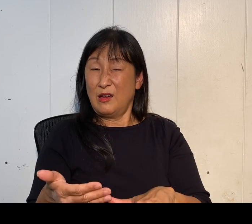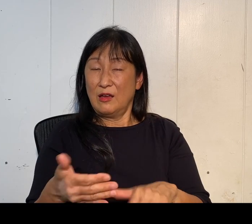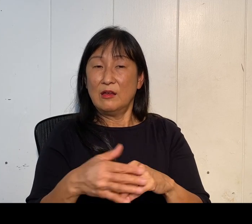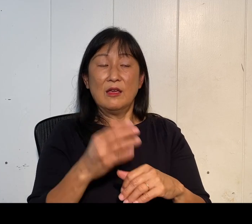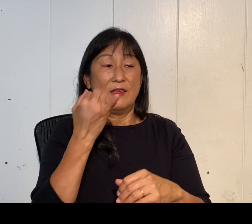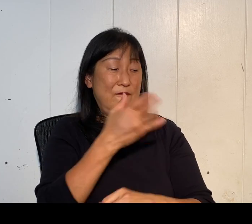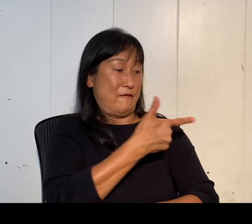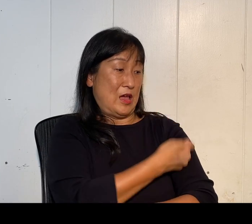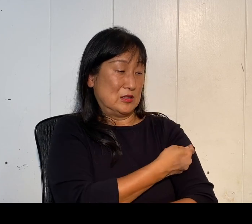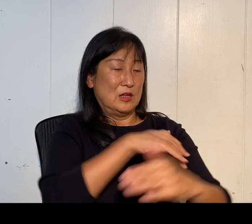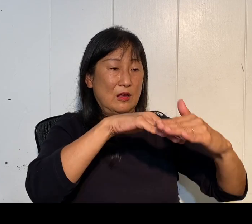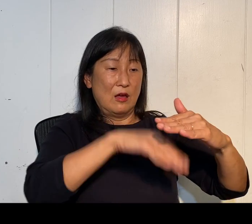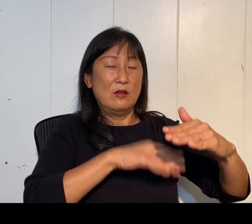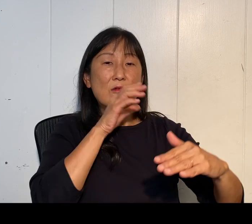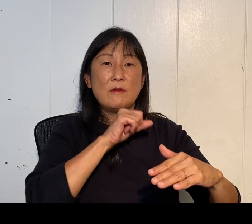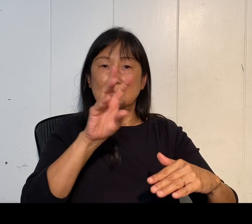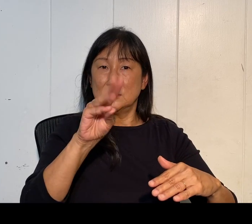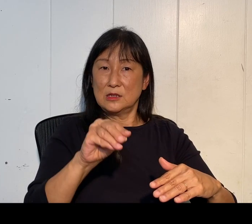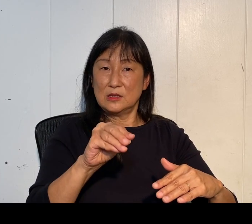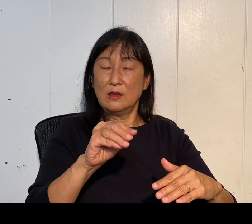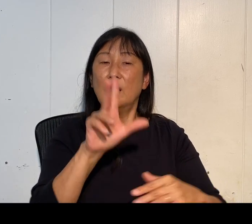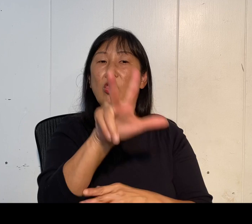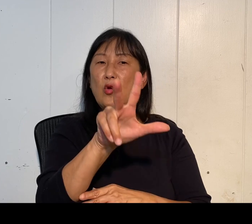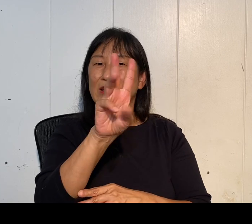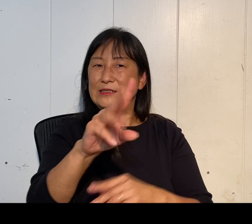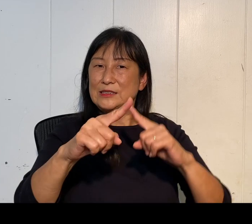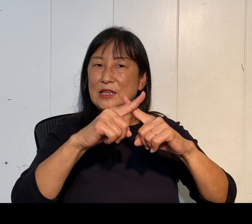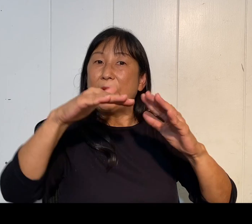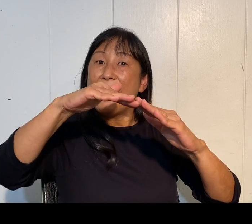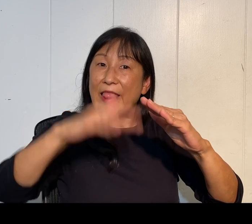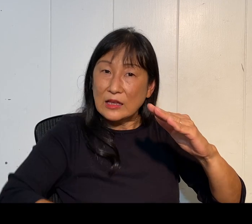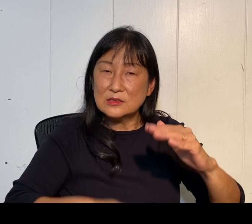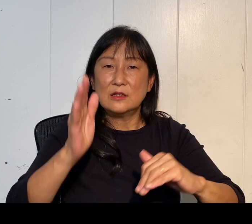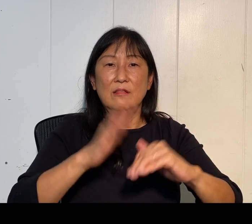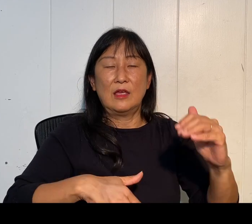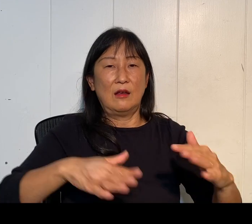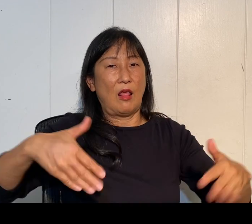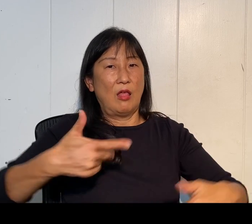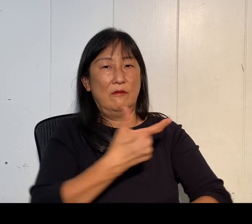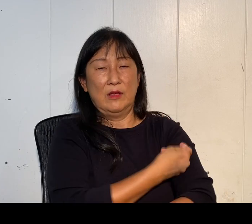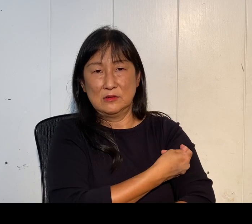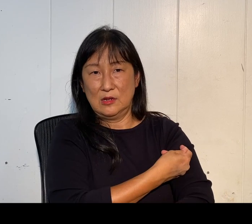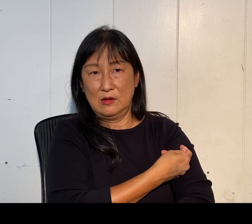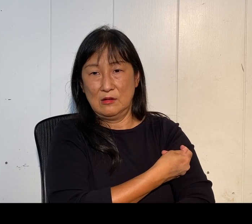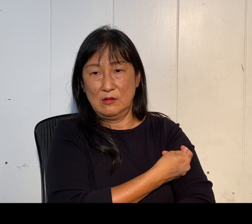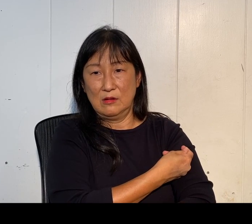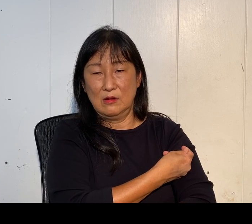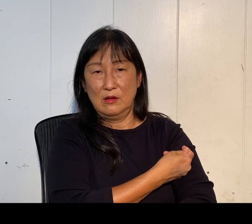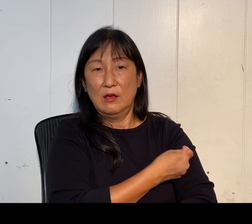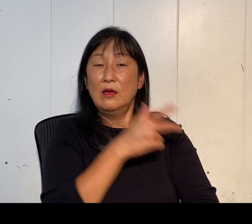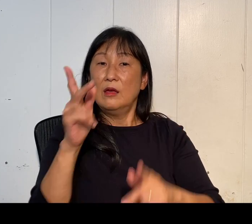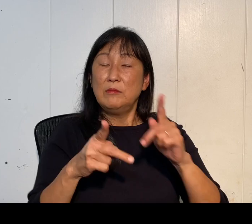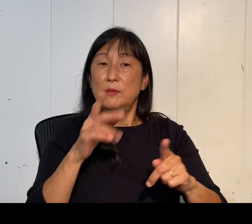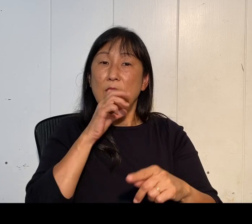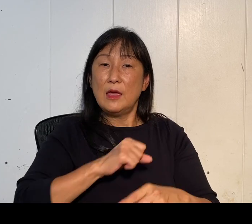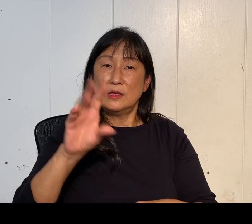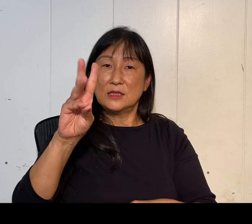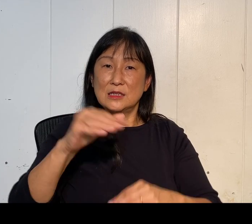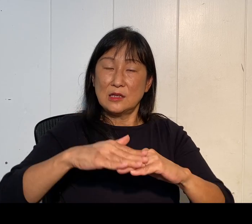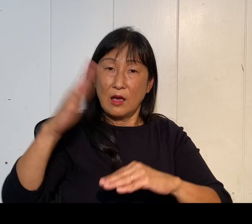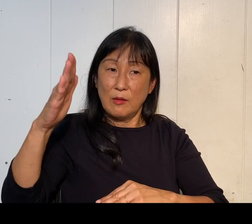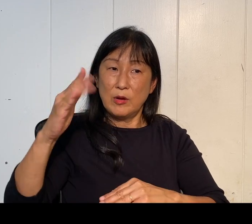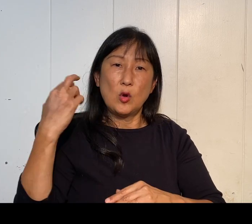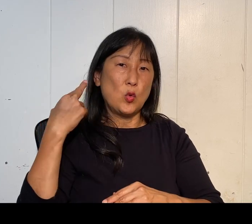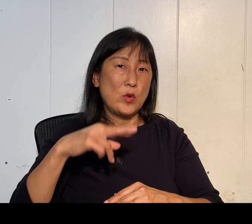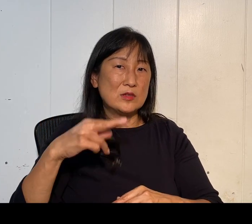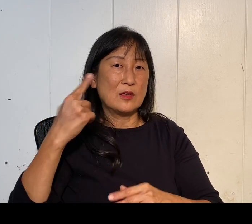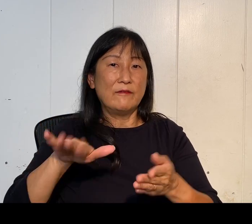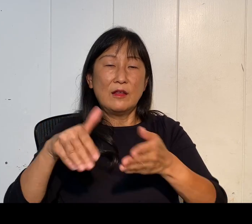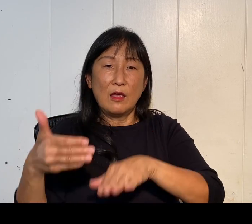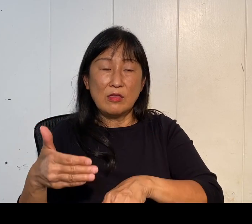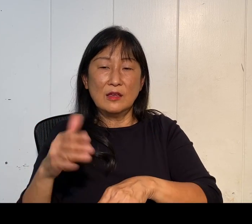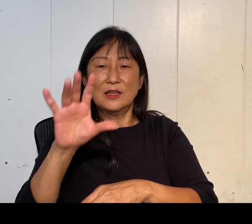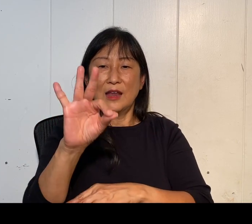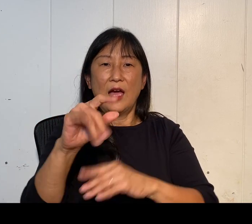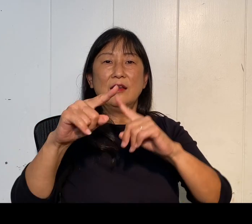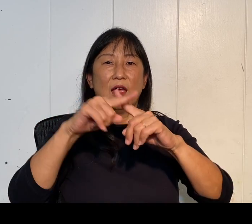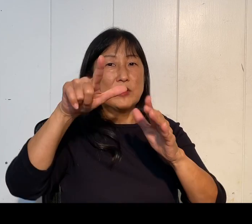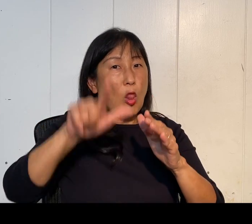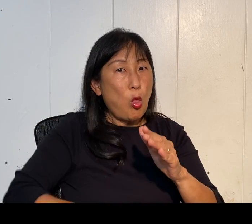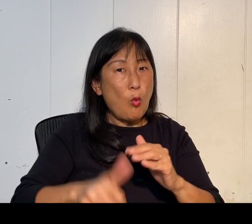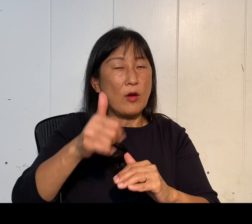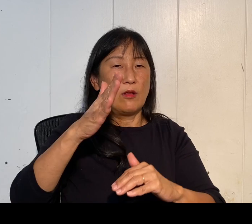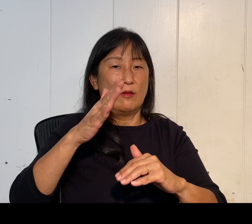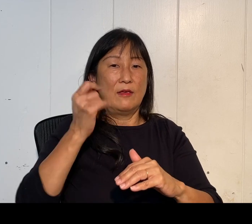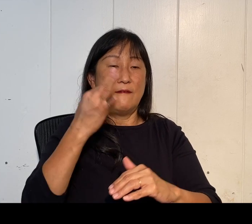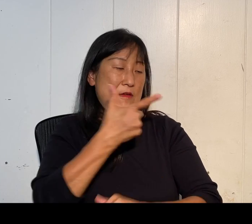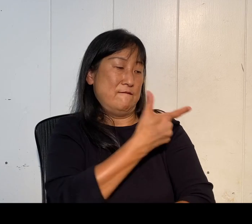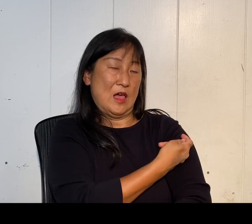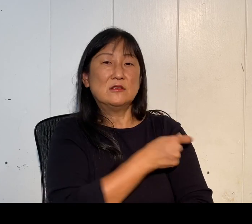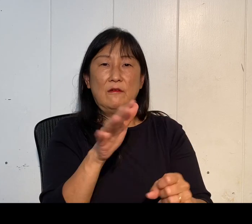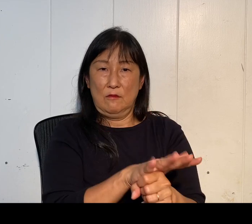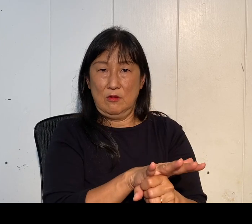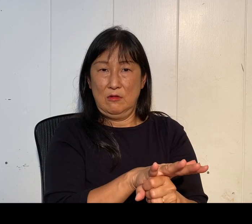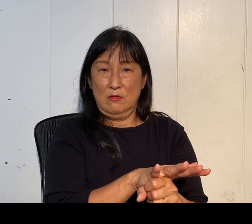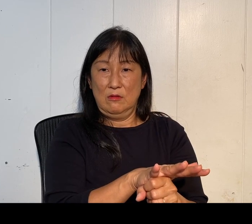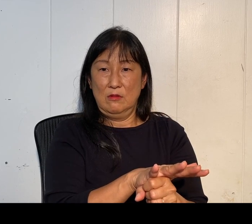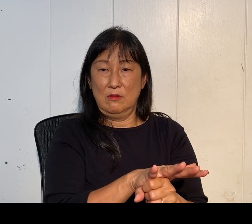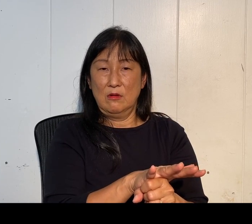deaths in vaccinated people under age 60 was 36 times less than unvaccinated people. For those 60 and older, the risk of dying from COVID-19 was 9 times lower in fully vaccinated people.